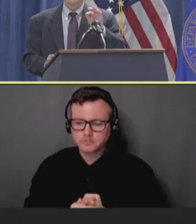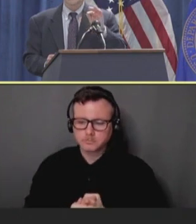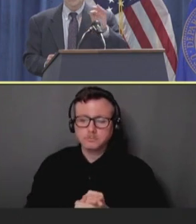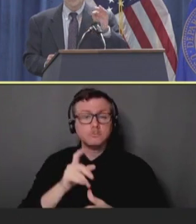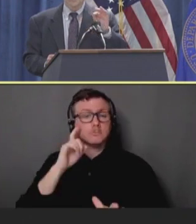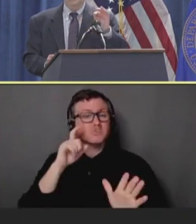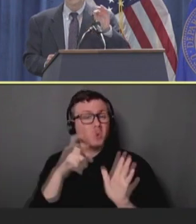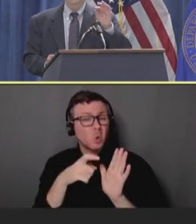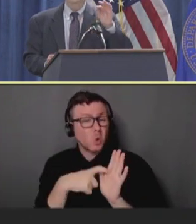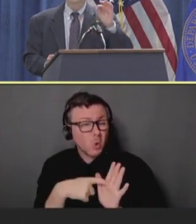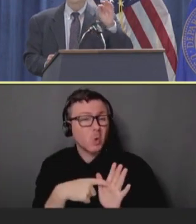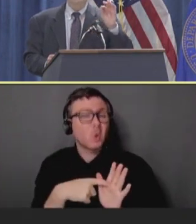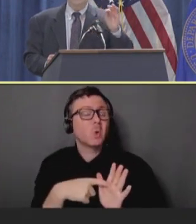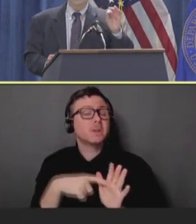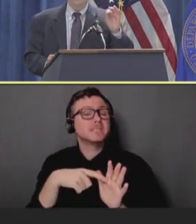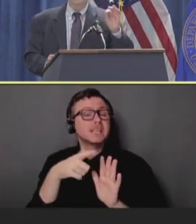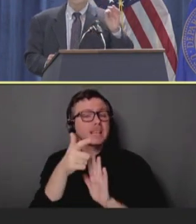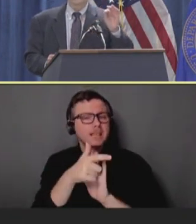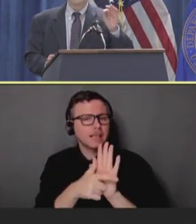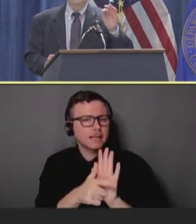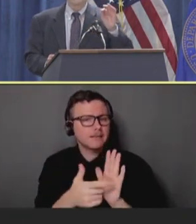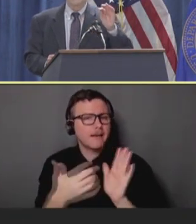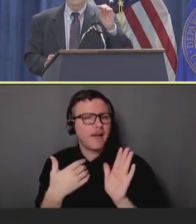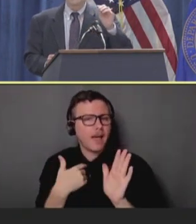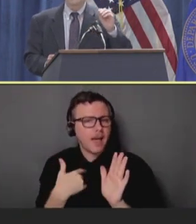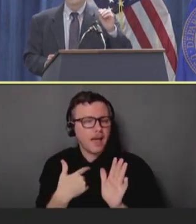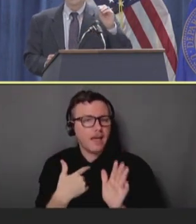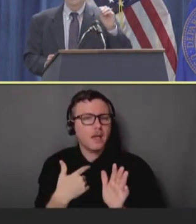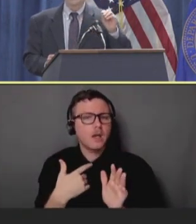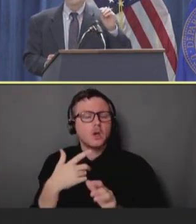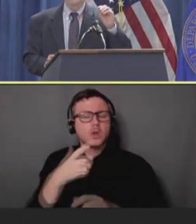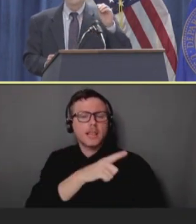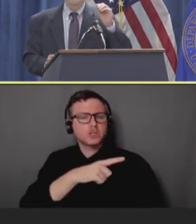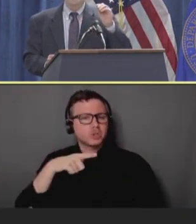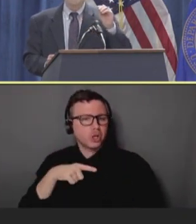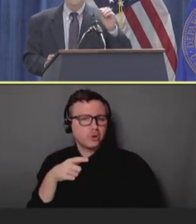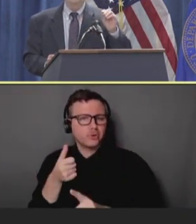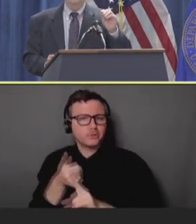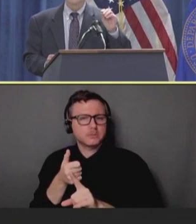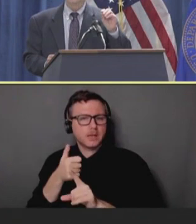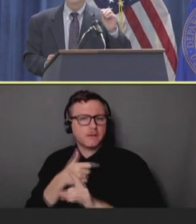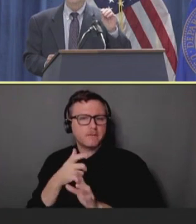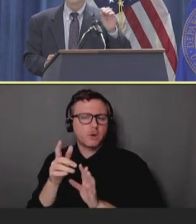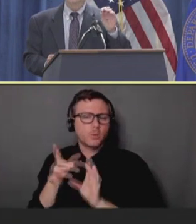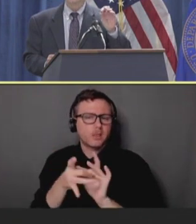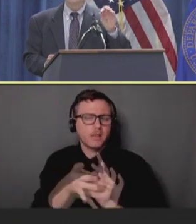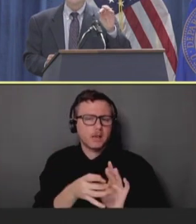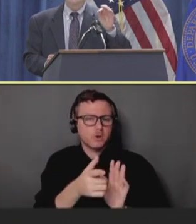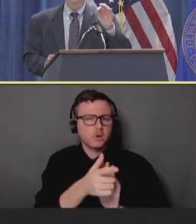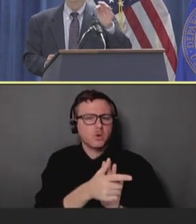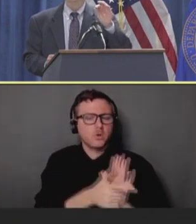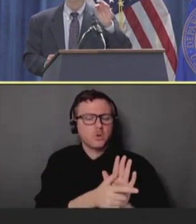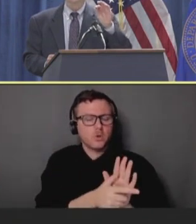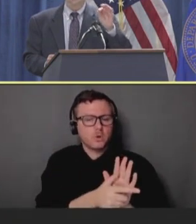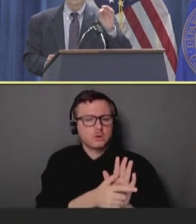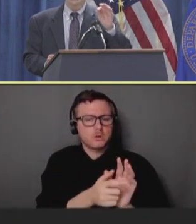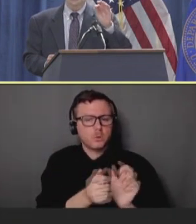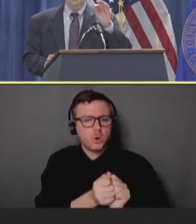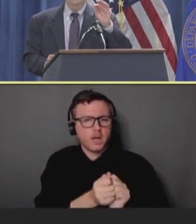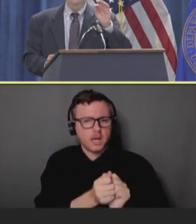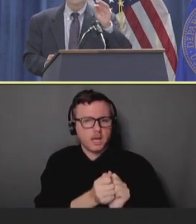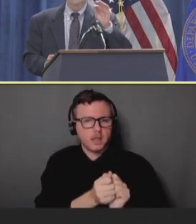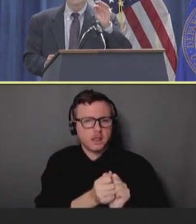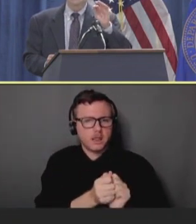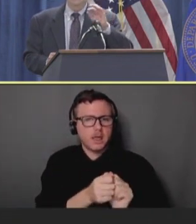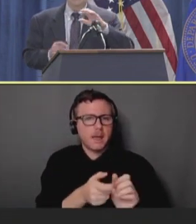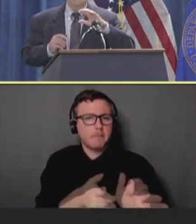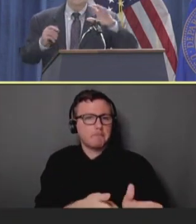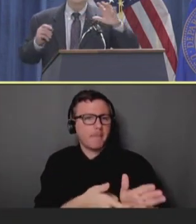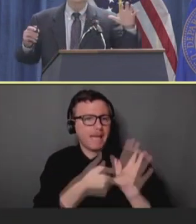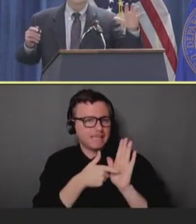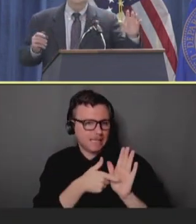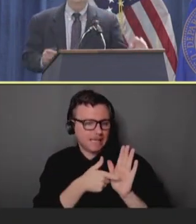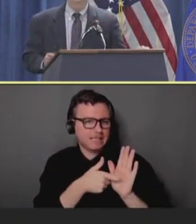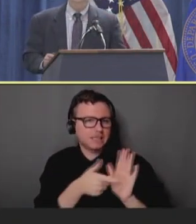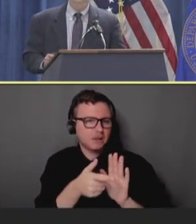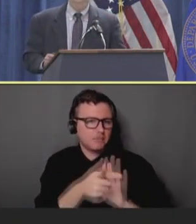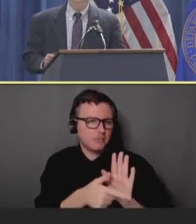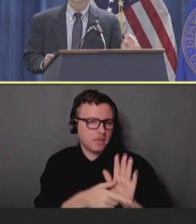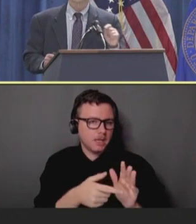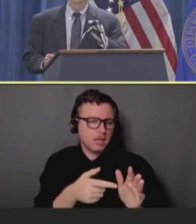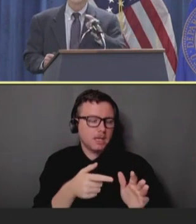produce bills that deal with mandates, and larger, you know, more generous exemptions.